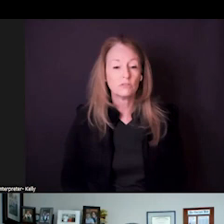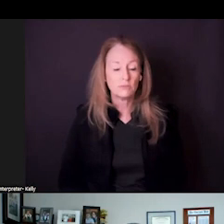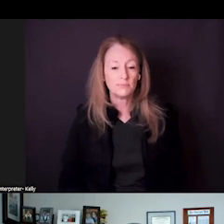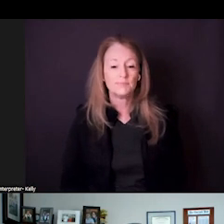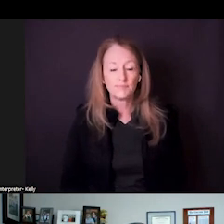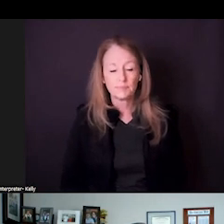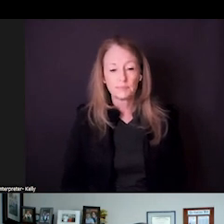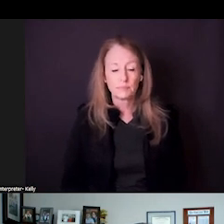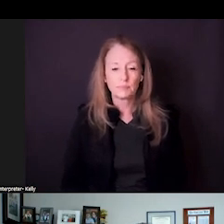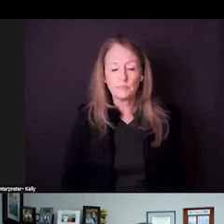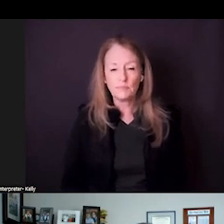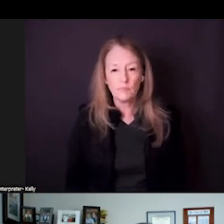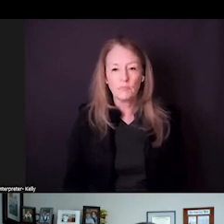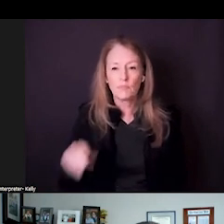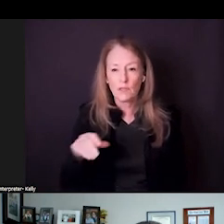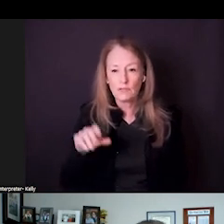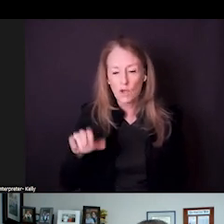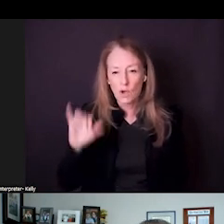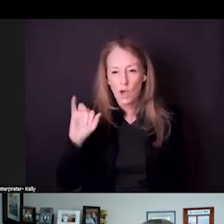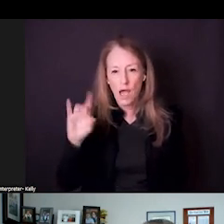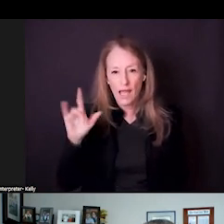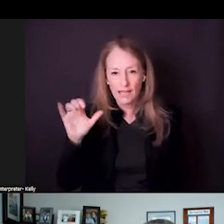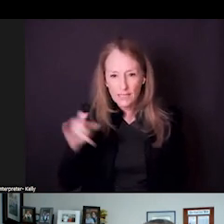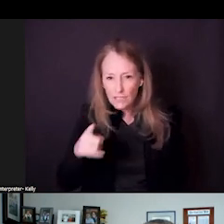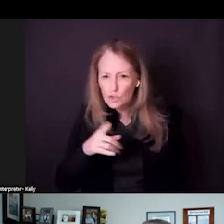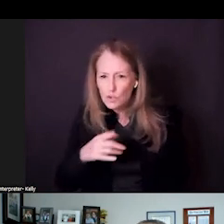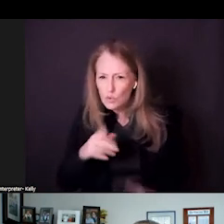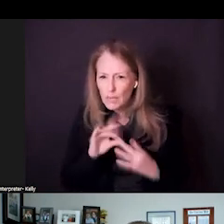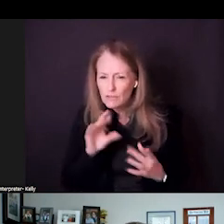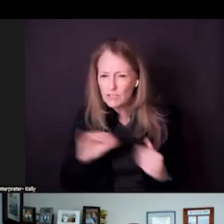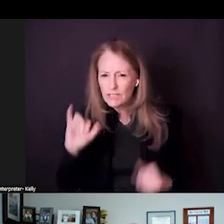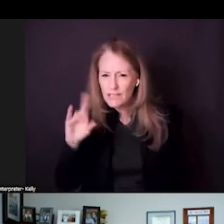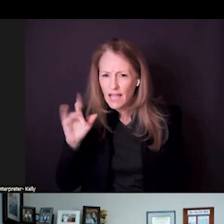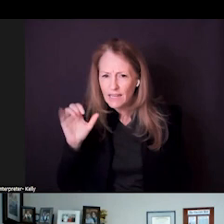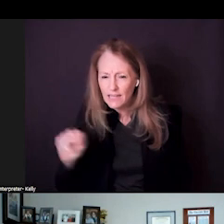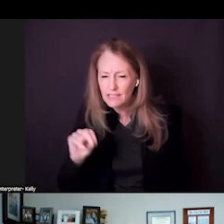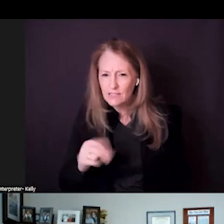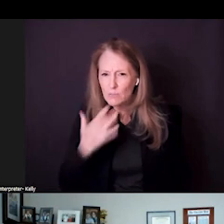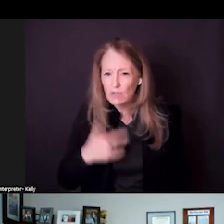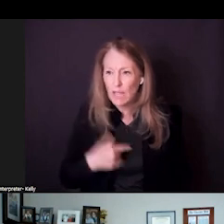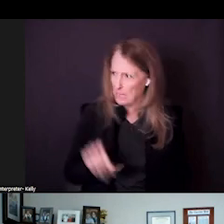WERE MENTIONING IT IS IDEN'S BIRTHDAY. THANKS TO FACEBOOK. IT IS IDEN'S BIRTHDAY TODAY.